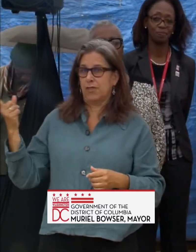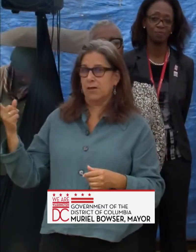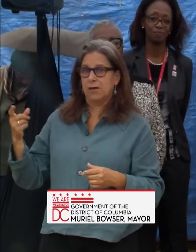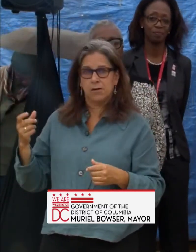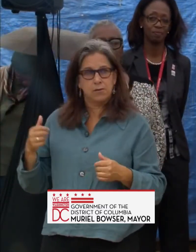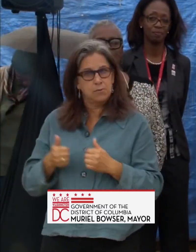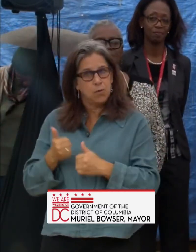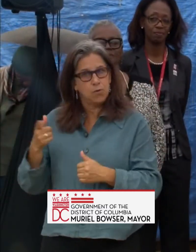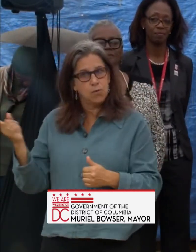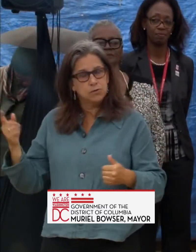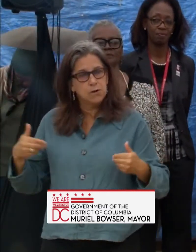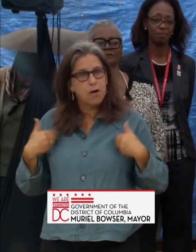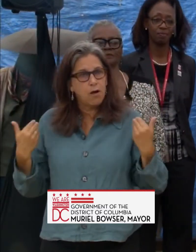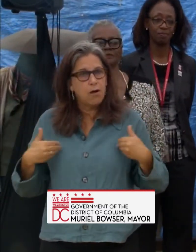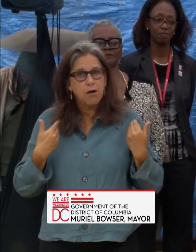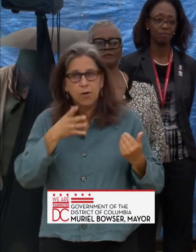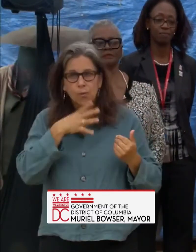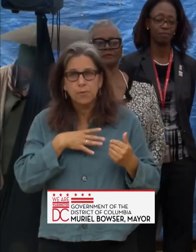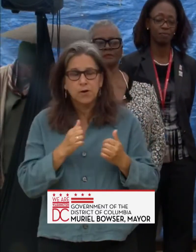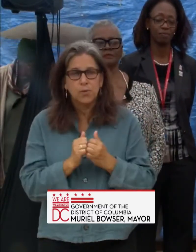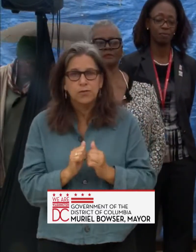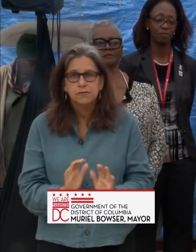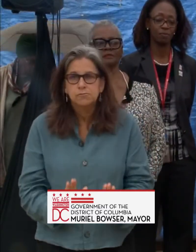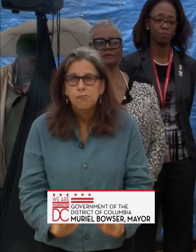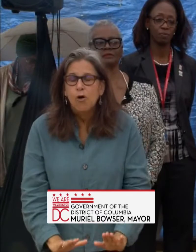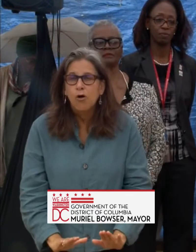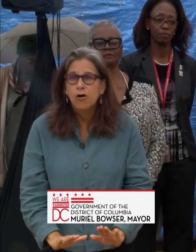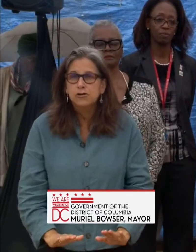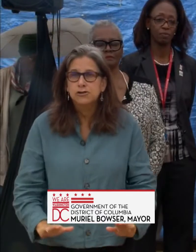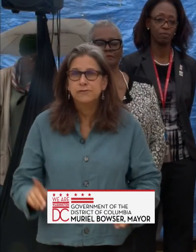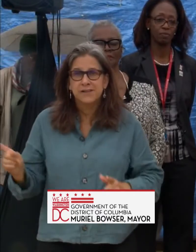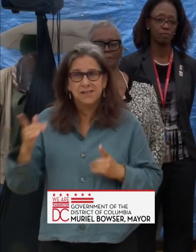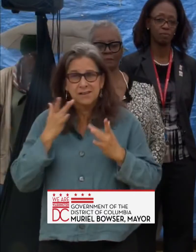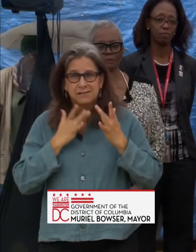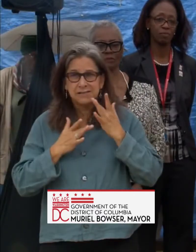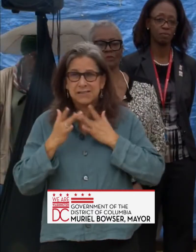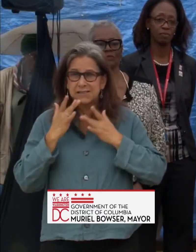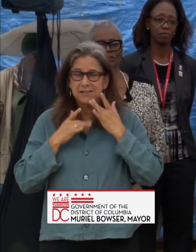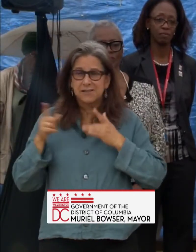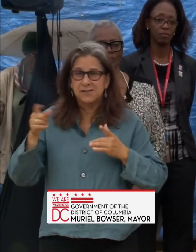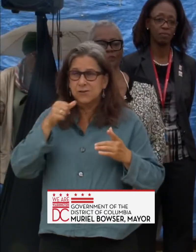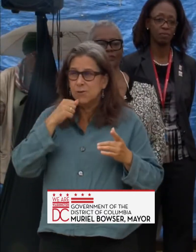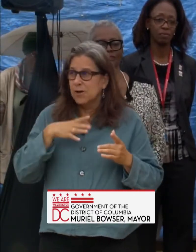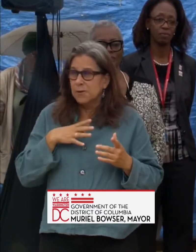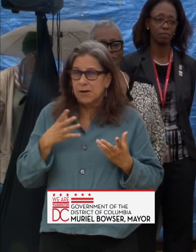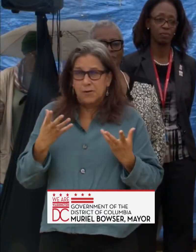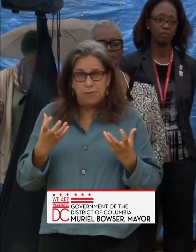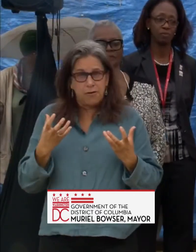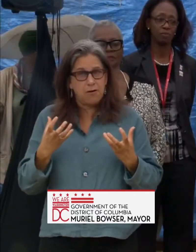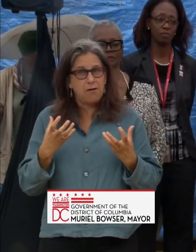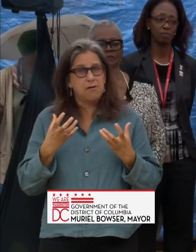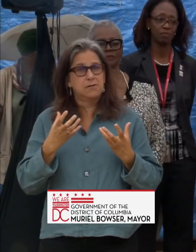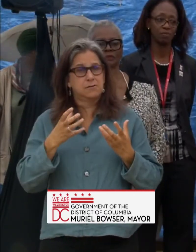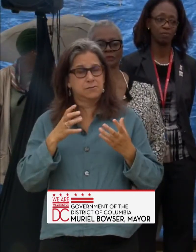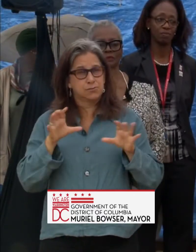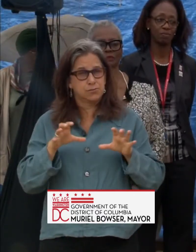AND THEY RESPOND VERY WELL TO JOB TRAINING SERVICES AND THE TYPES OF SERVICES THAT LAURA TALKED ABOUT THAT WILL HELP A